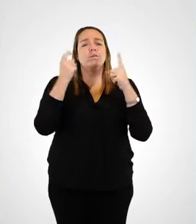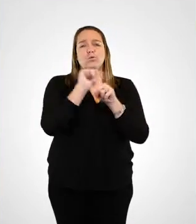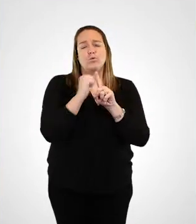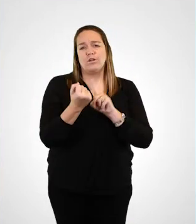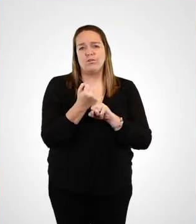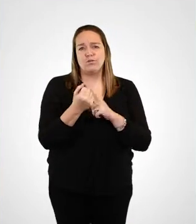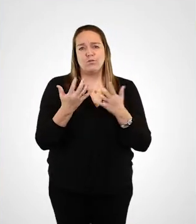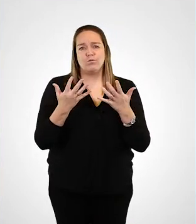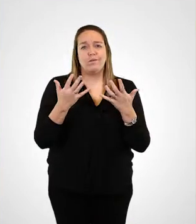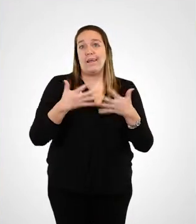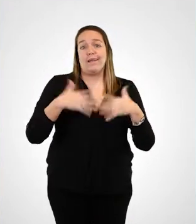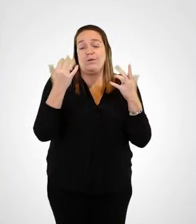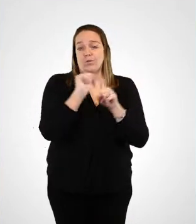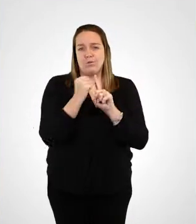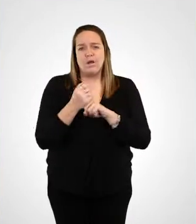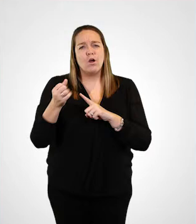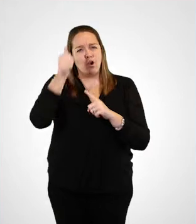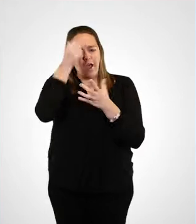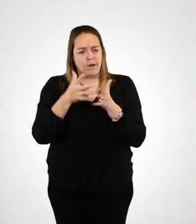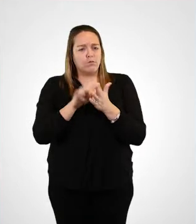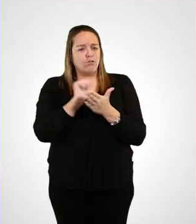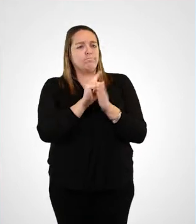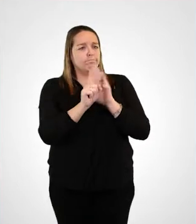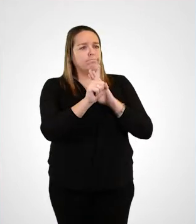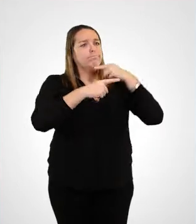and other situations, all other situations.